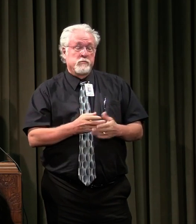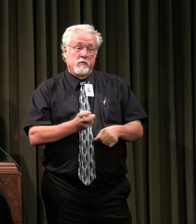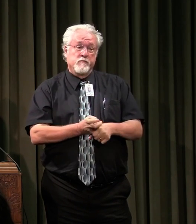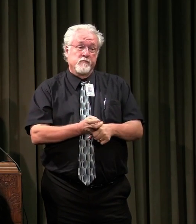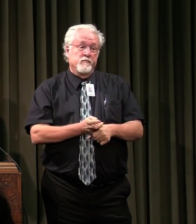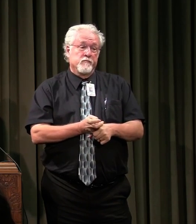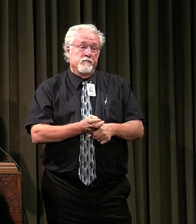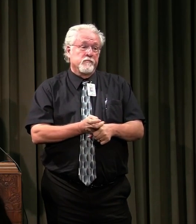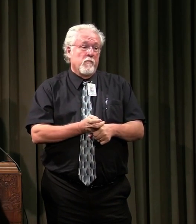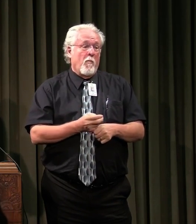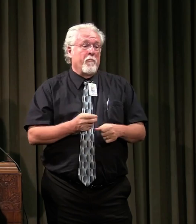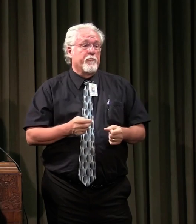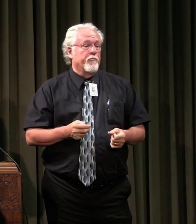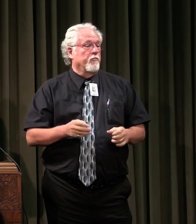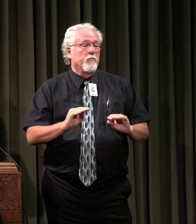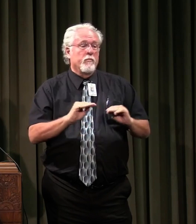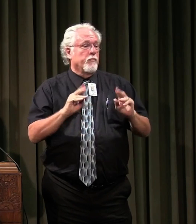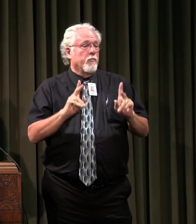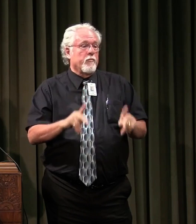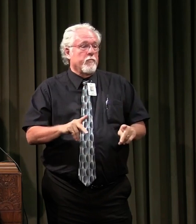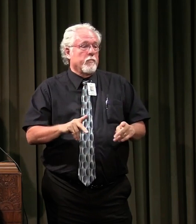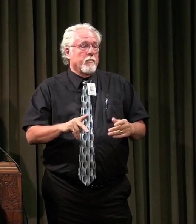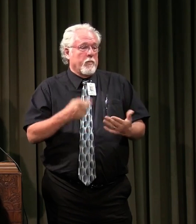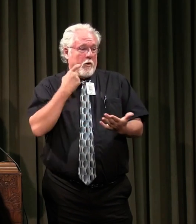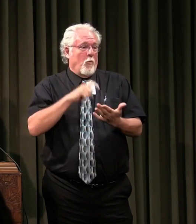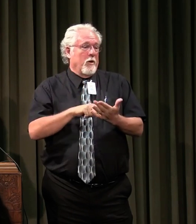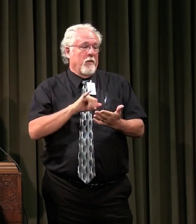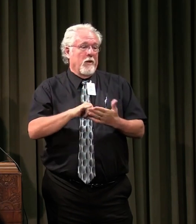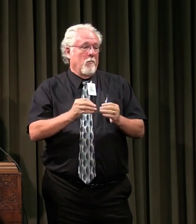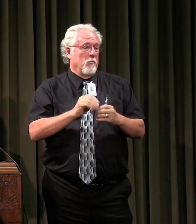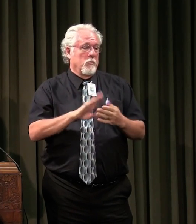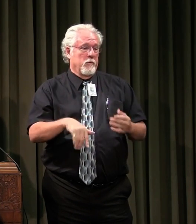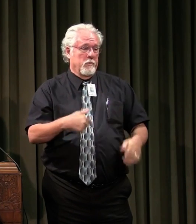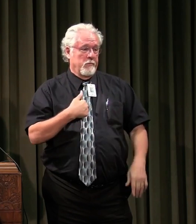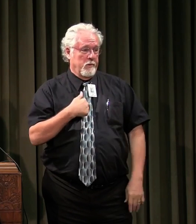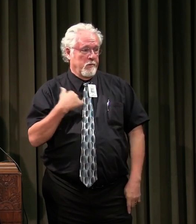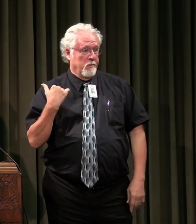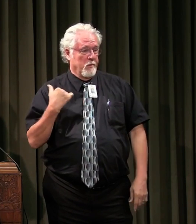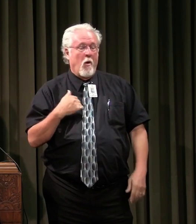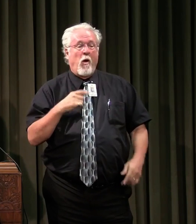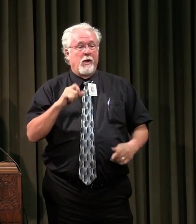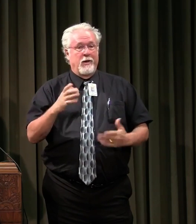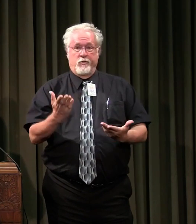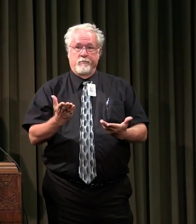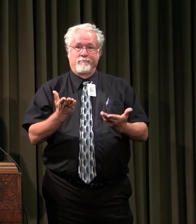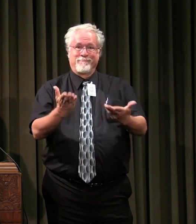nobody recognizes that more than I do I had the president that budget and I